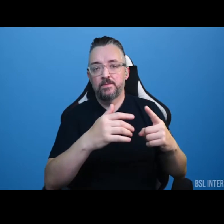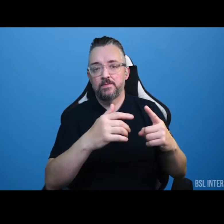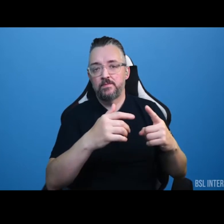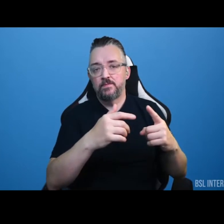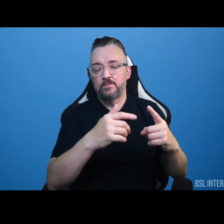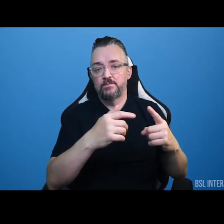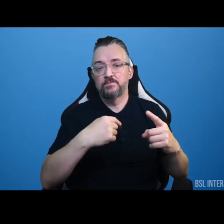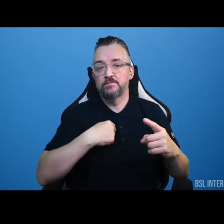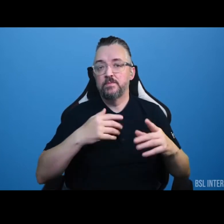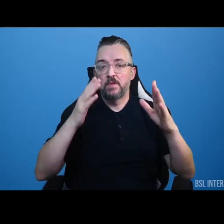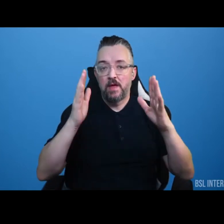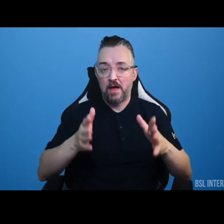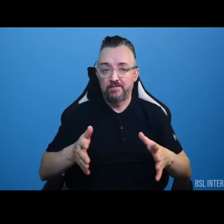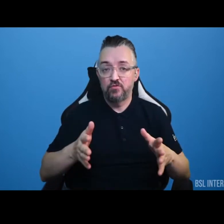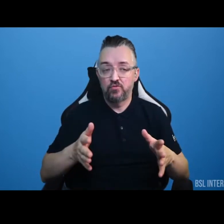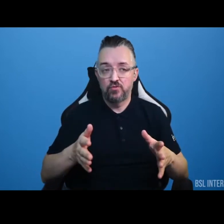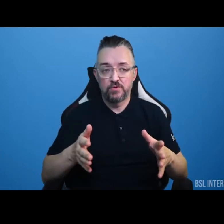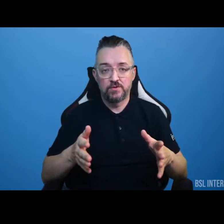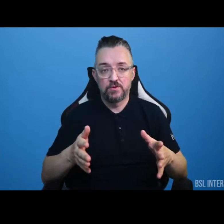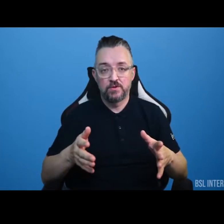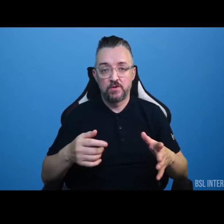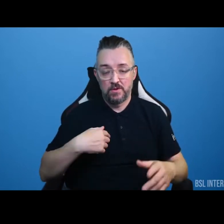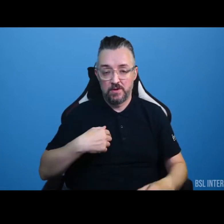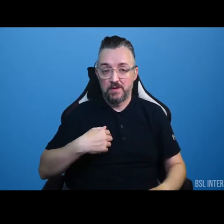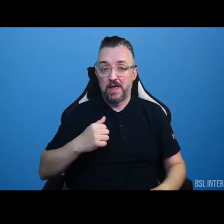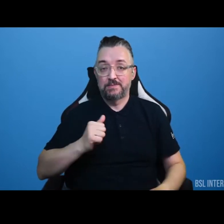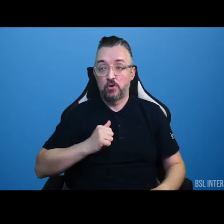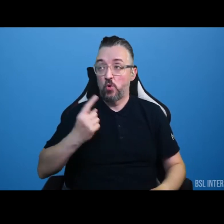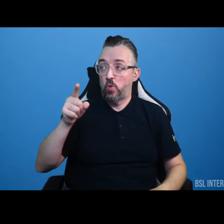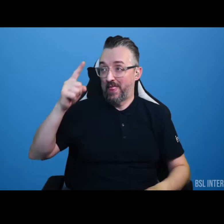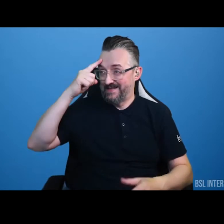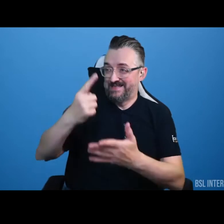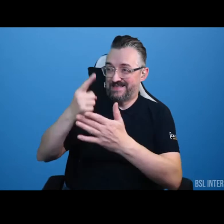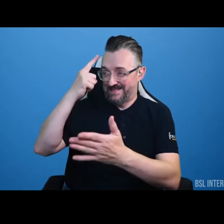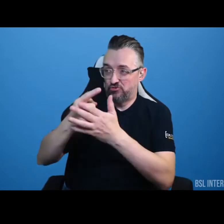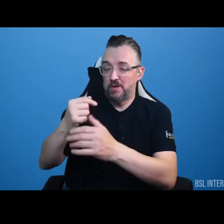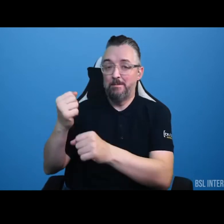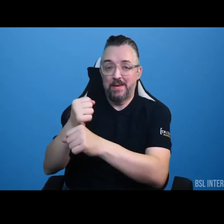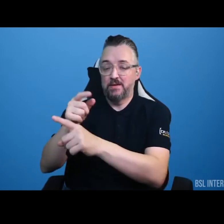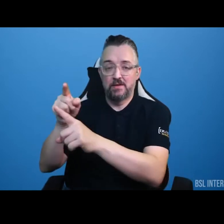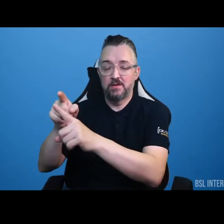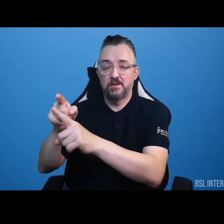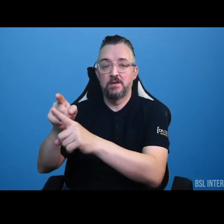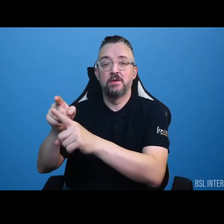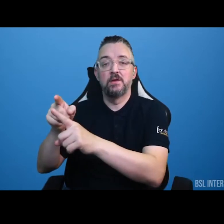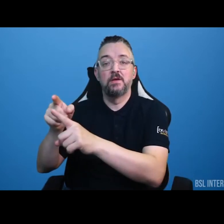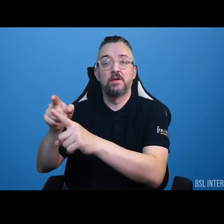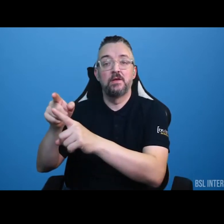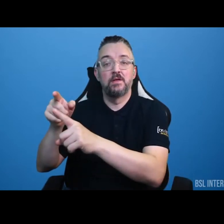we need to shift our expectations of decision-makers, and we need to shift the expectations of those decision makers